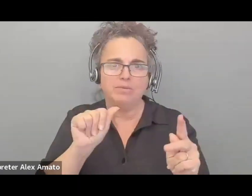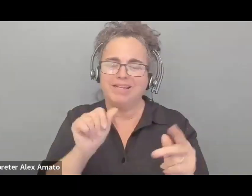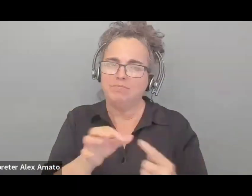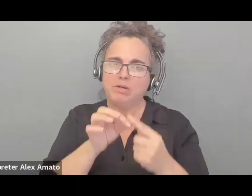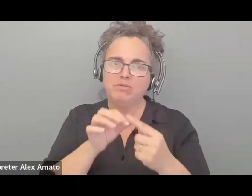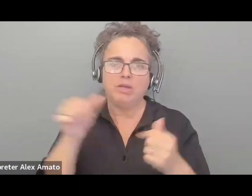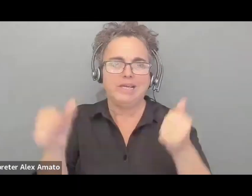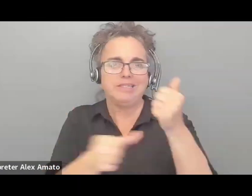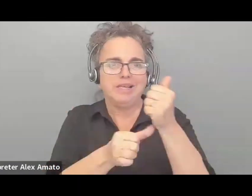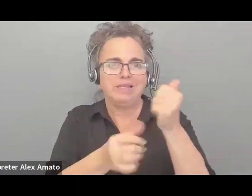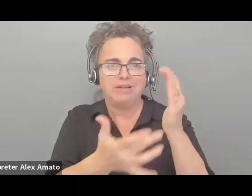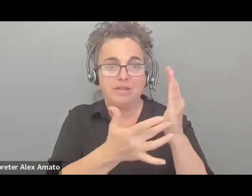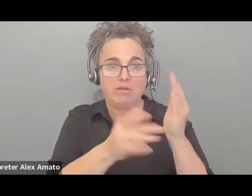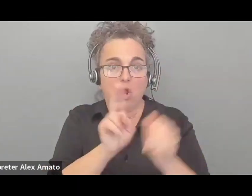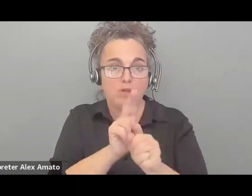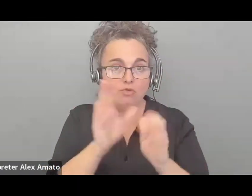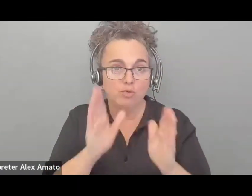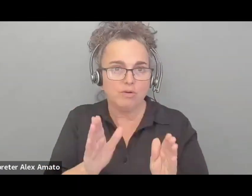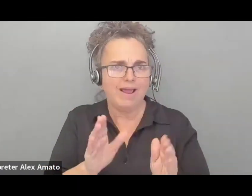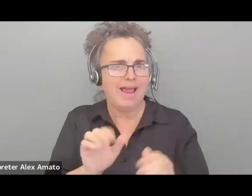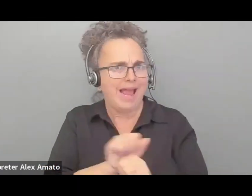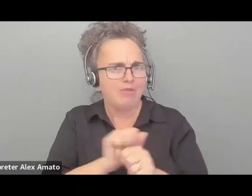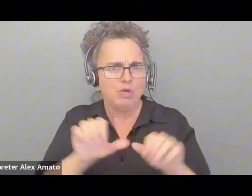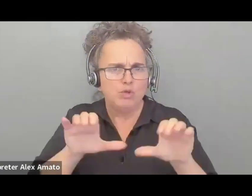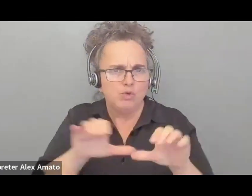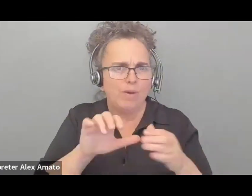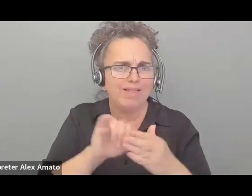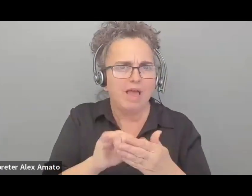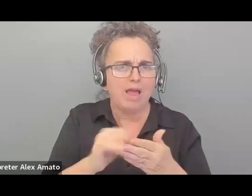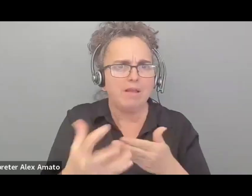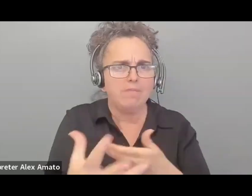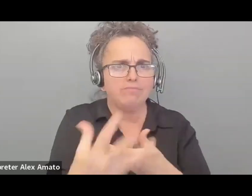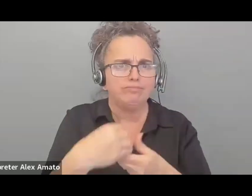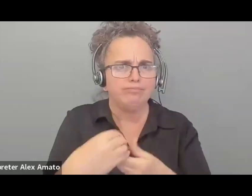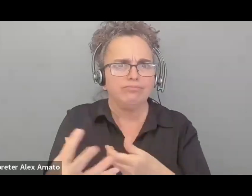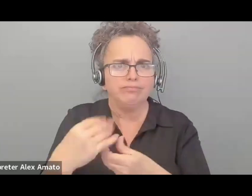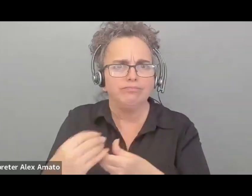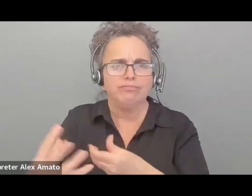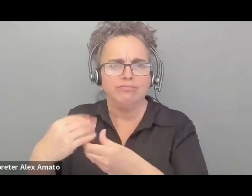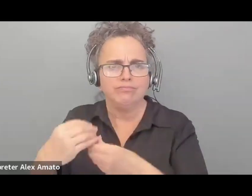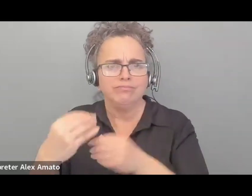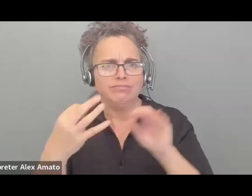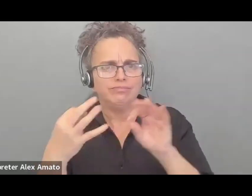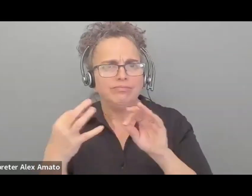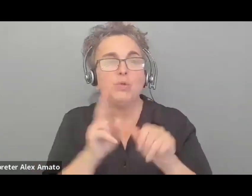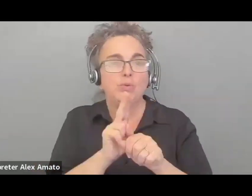and actually doing that and sort of bringing that forward using that UXR approach